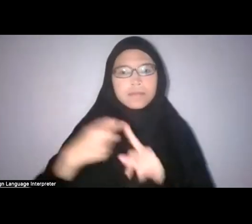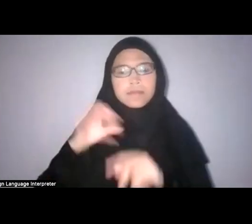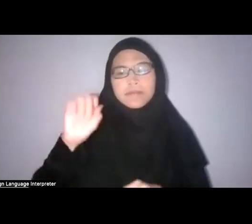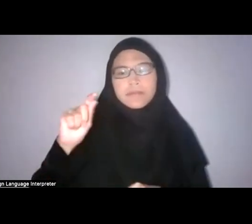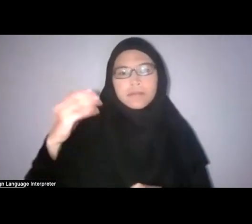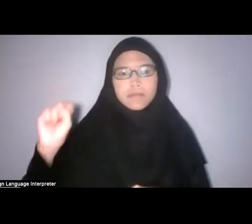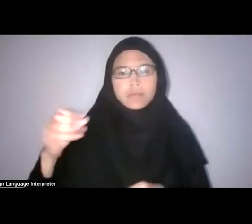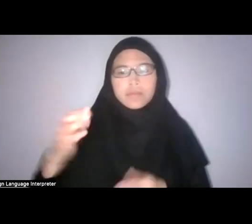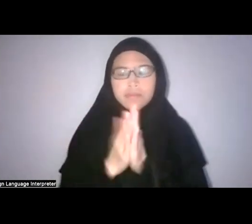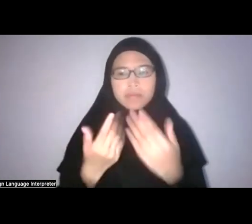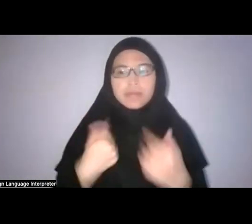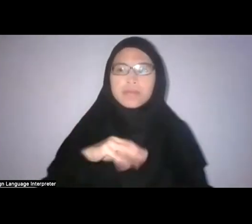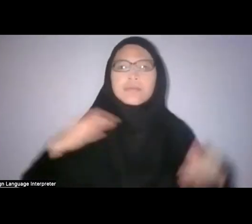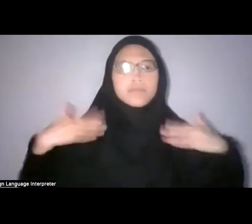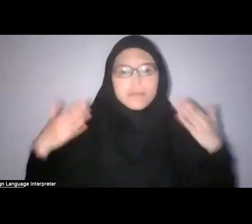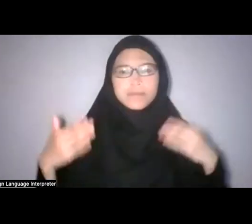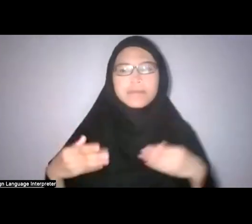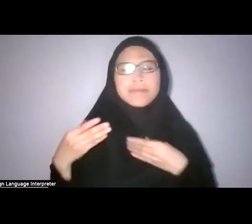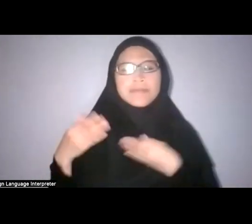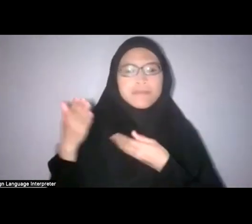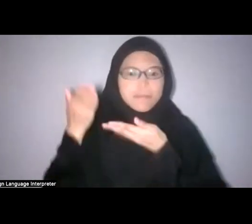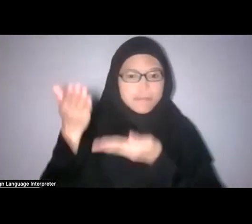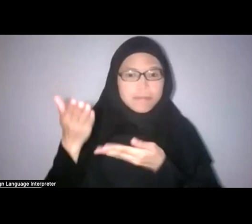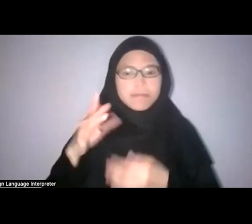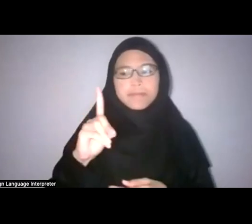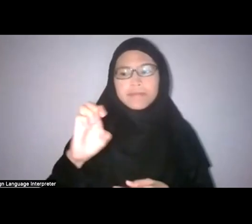We're delighted to present ‘Decolonising our Natural Heritage’